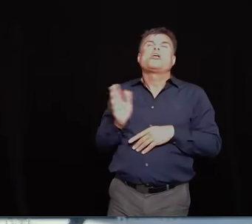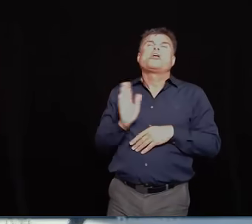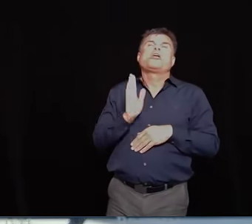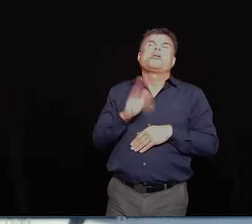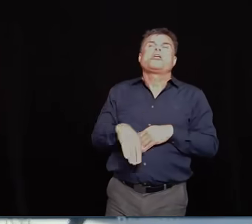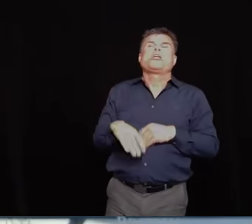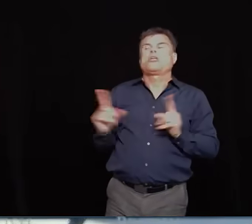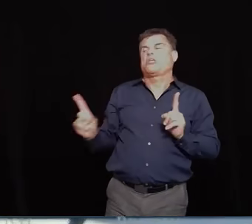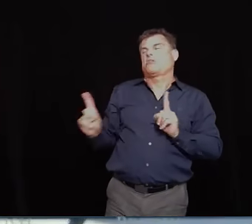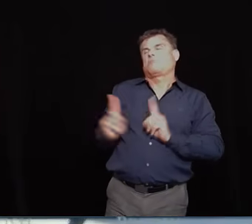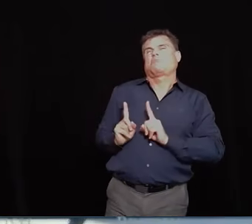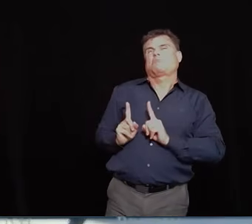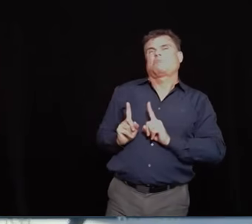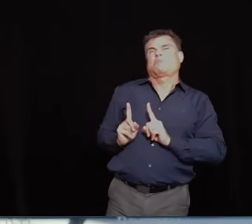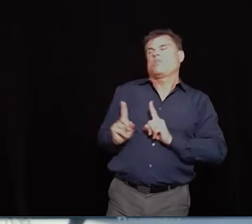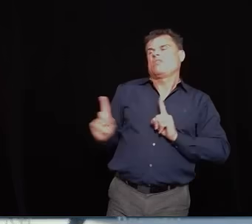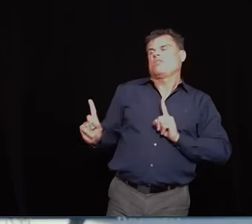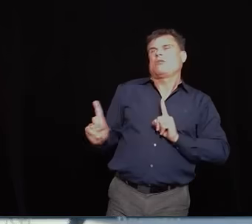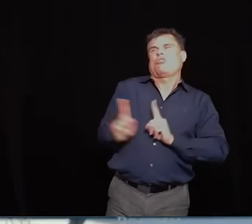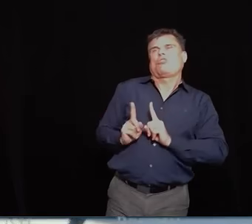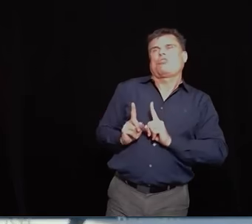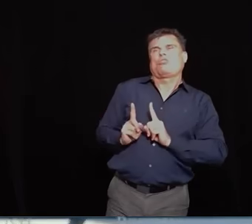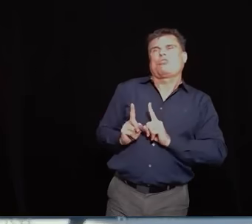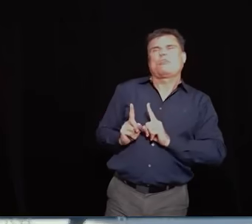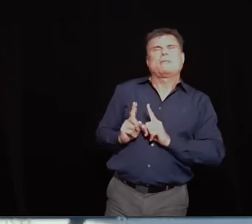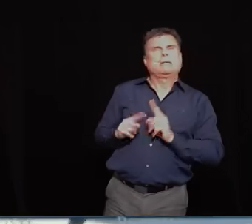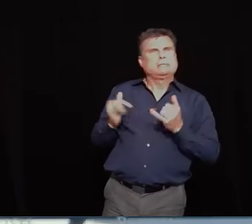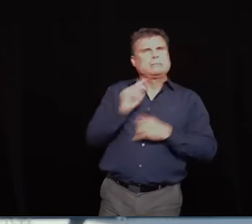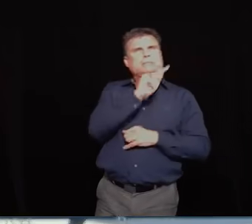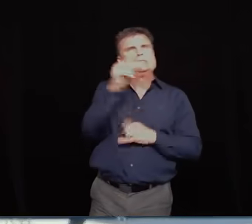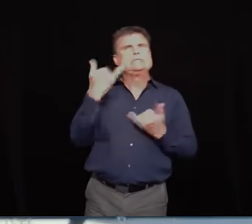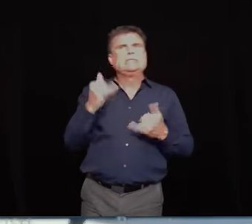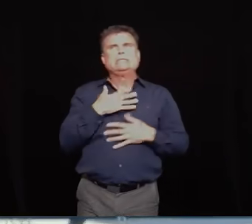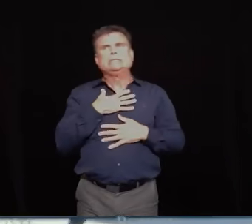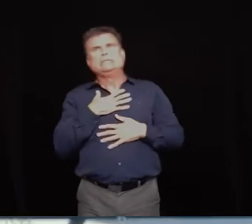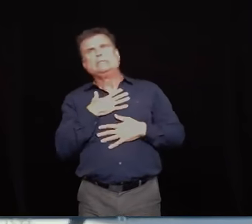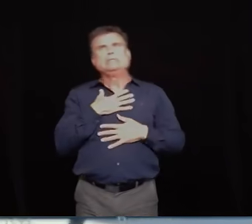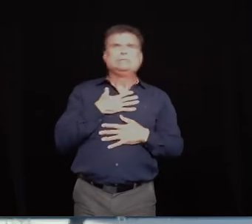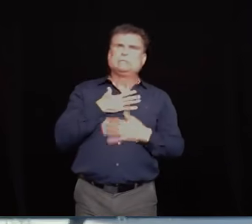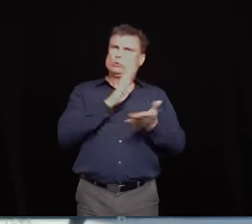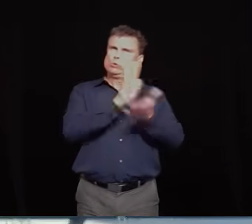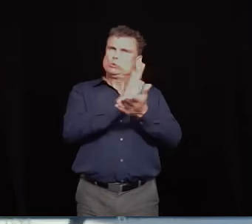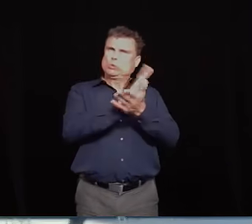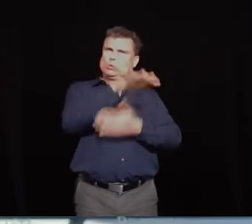But I can tell you today as we see these numbers in the work being done.